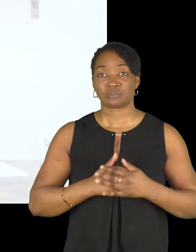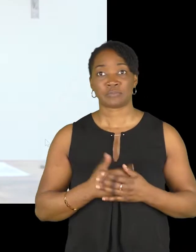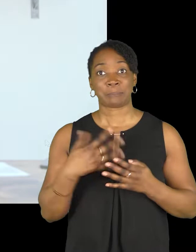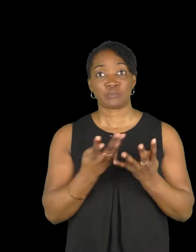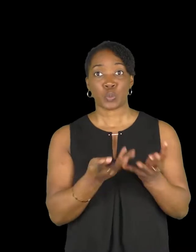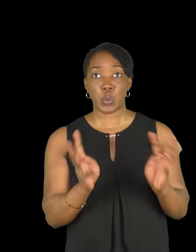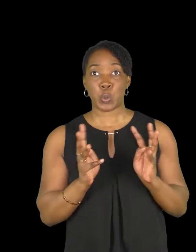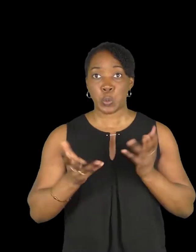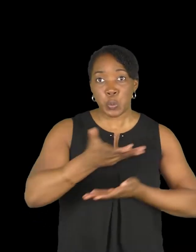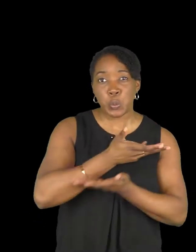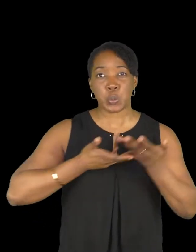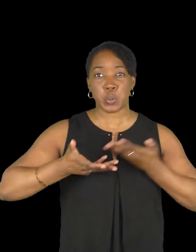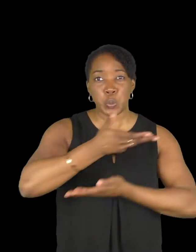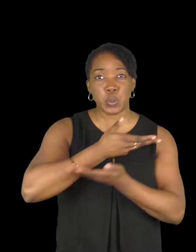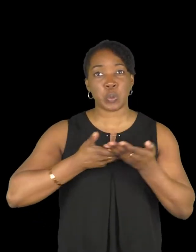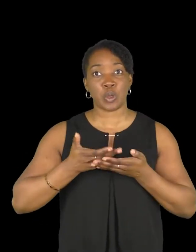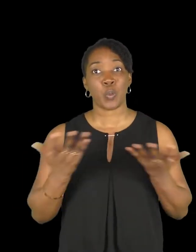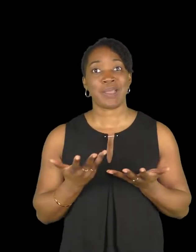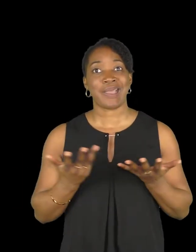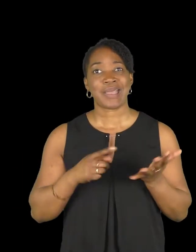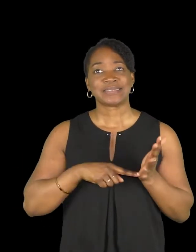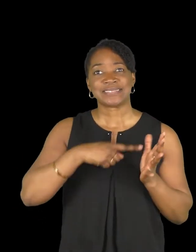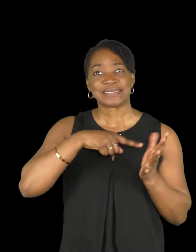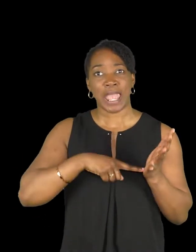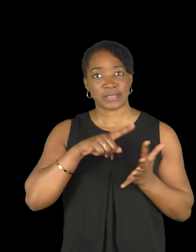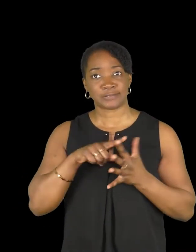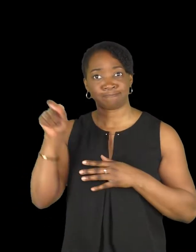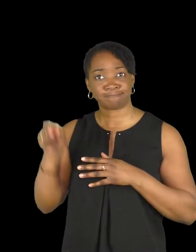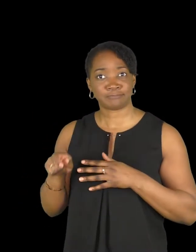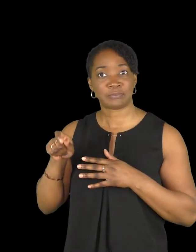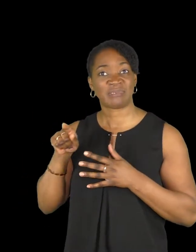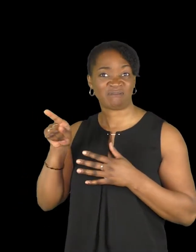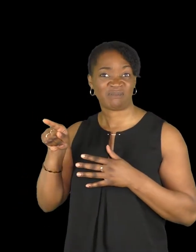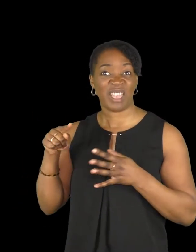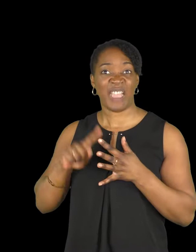right? So we had all these roundtable sessions that were actually at the Tate, Evan was working